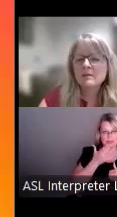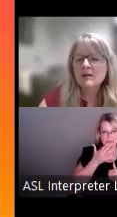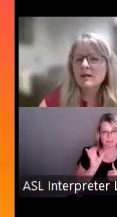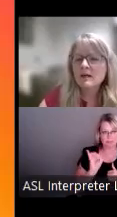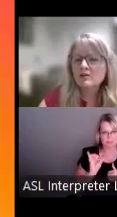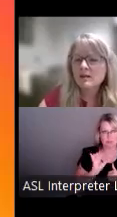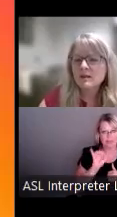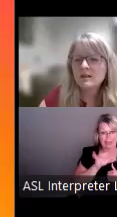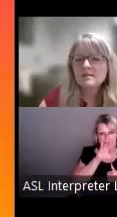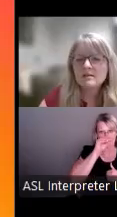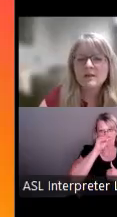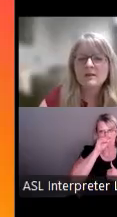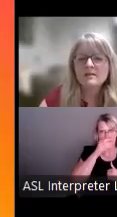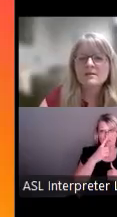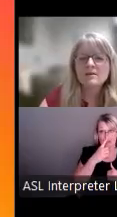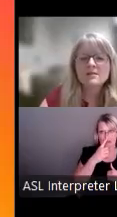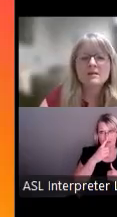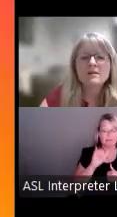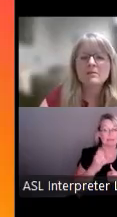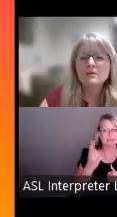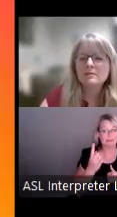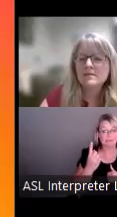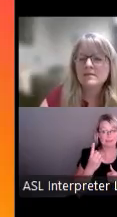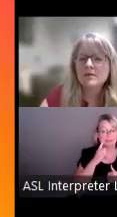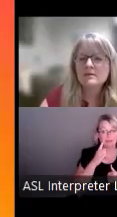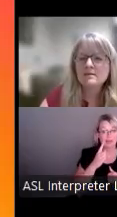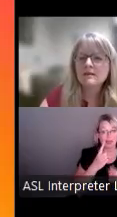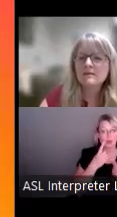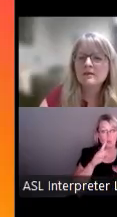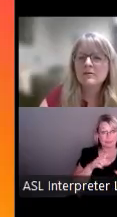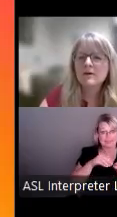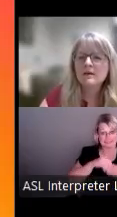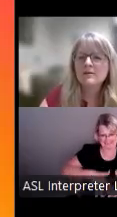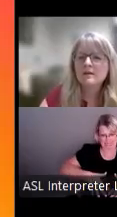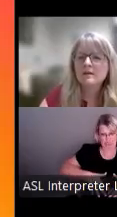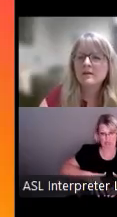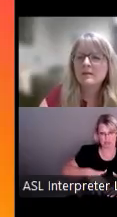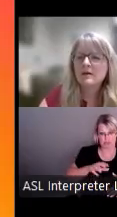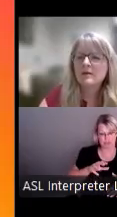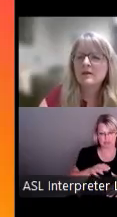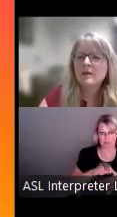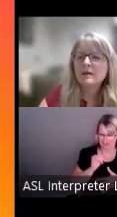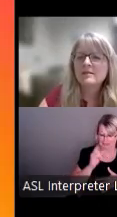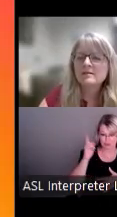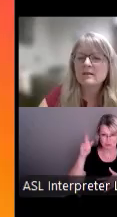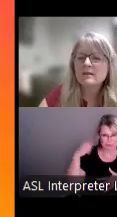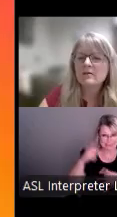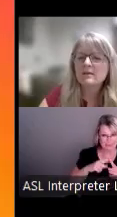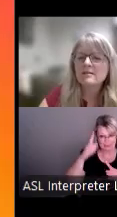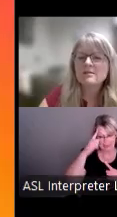smell actually is something that starts in the womb, so that's kind of a wild thing to think about, that babies can already